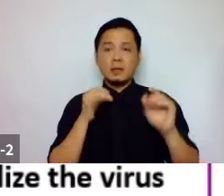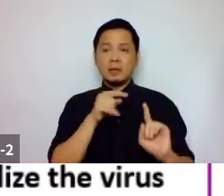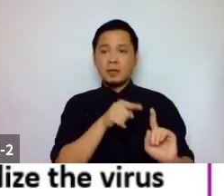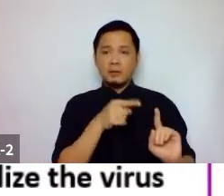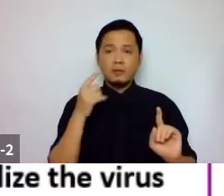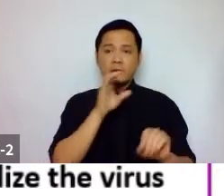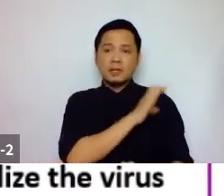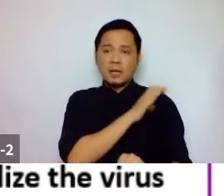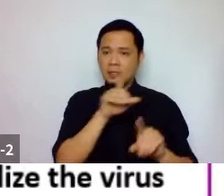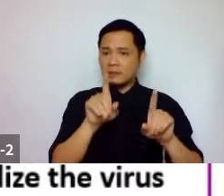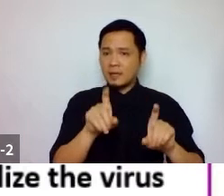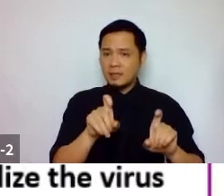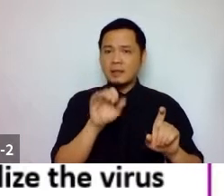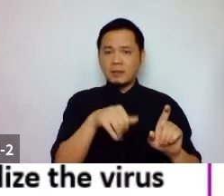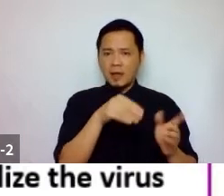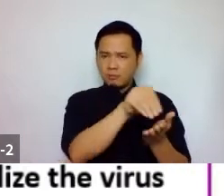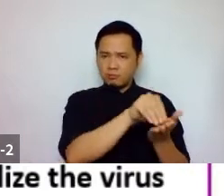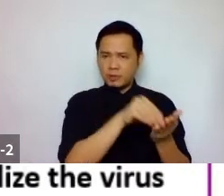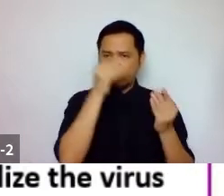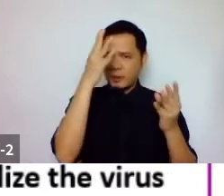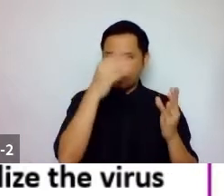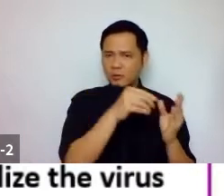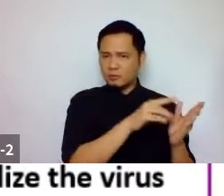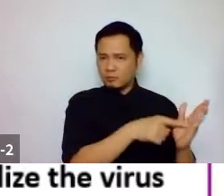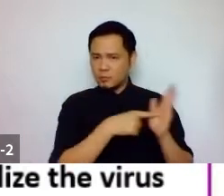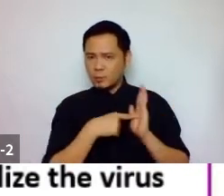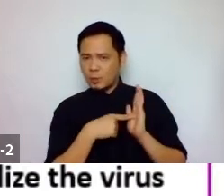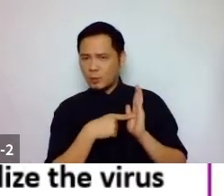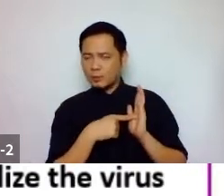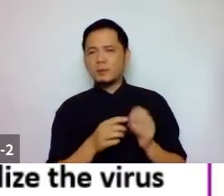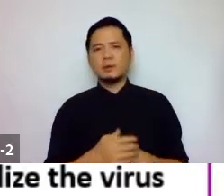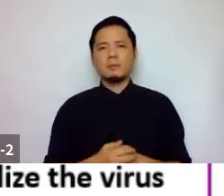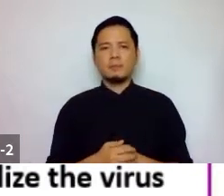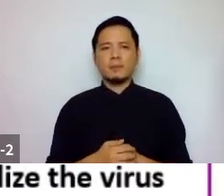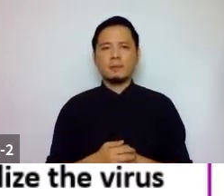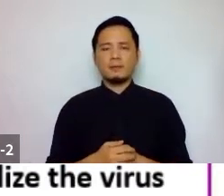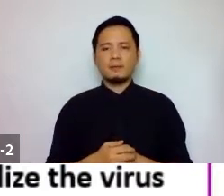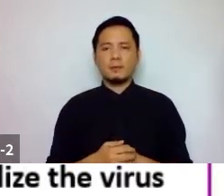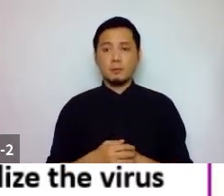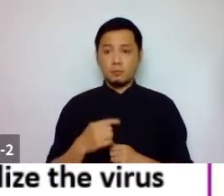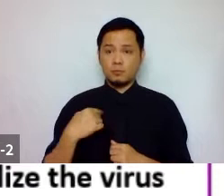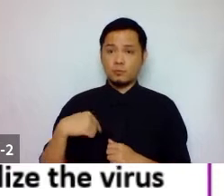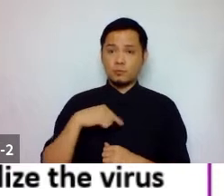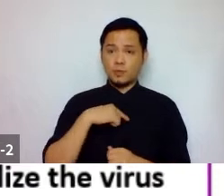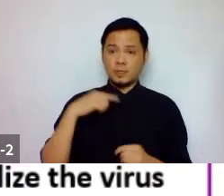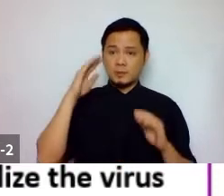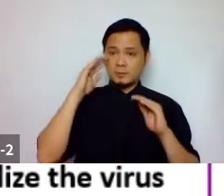They answer plus one, plus two, plus three. Are the listed local side effects expected?